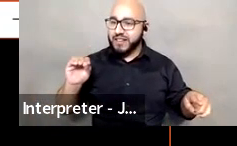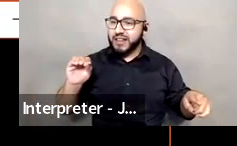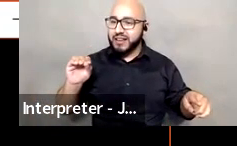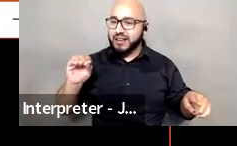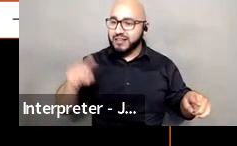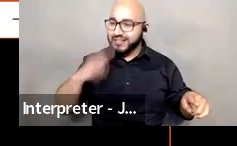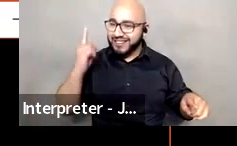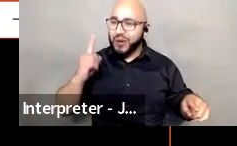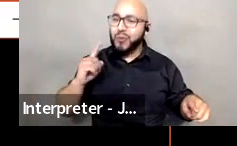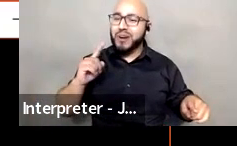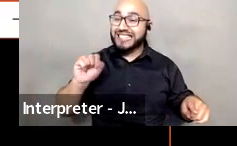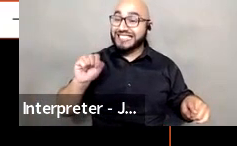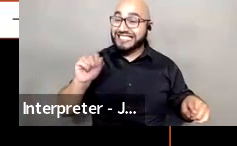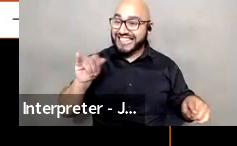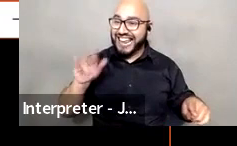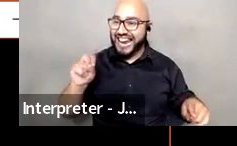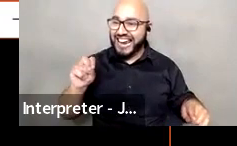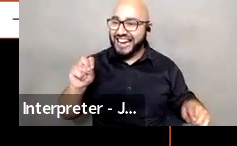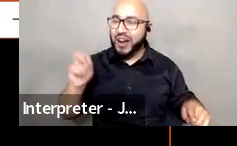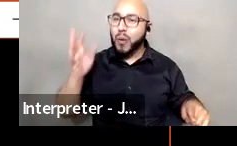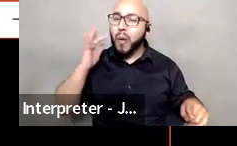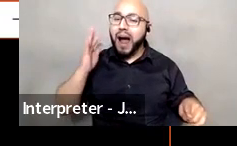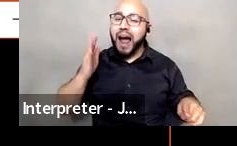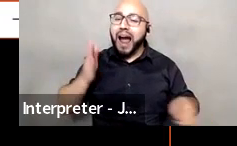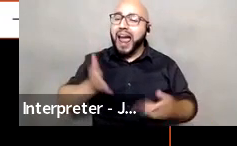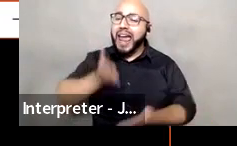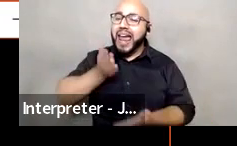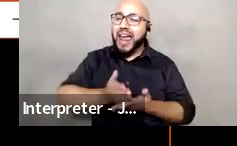It ended bag misrule. Of the South.